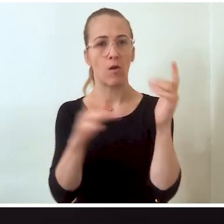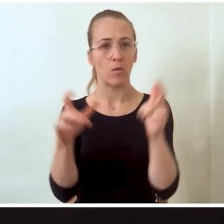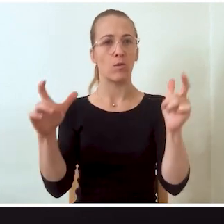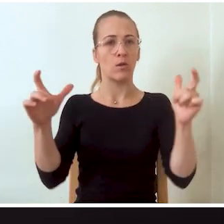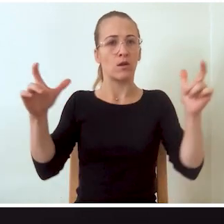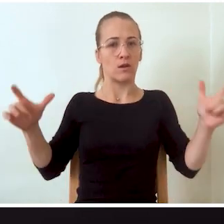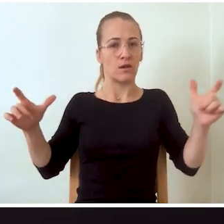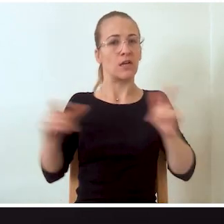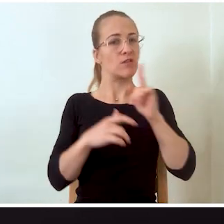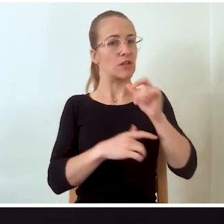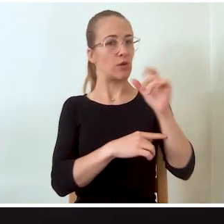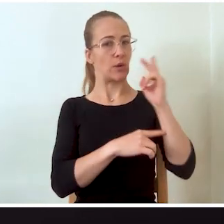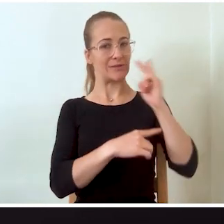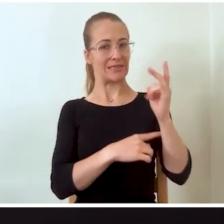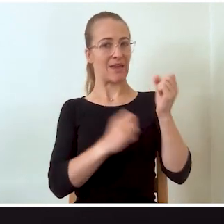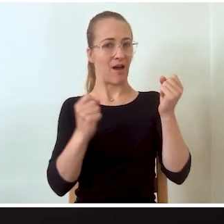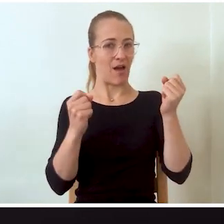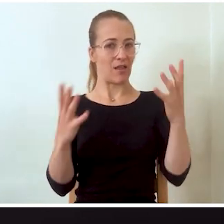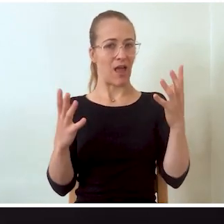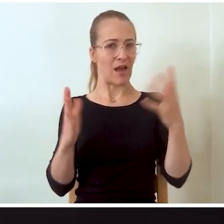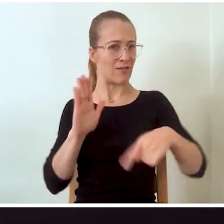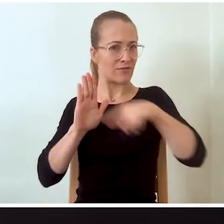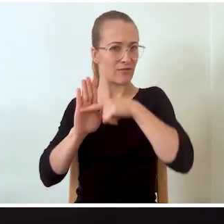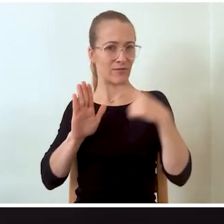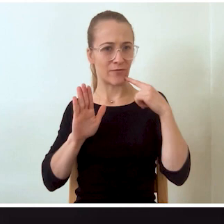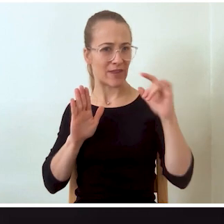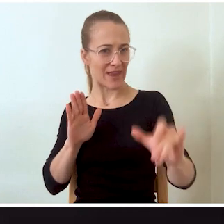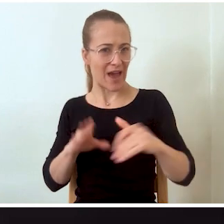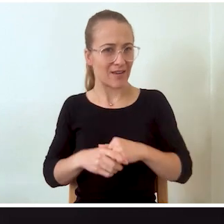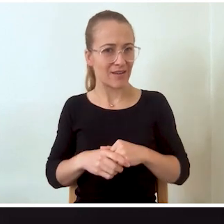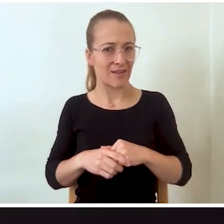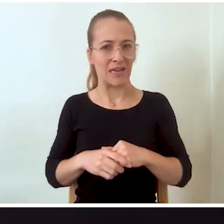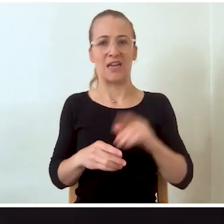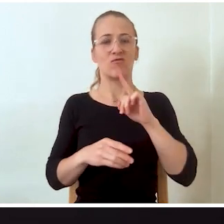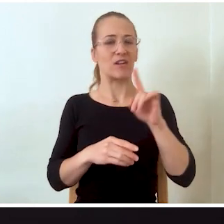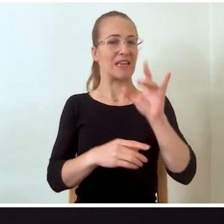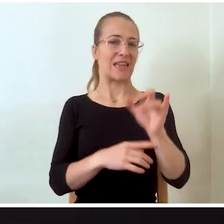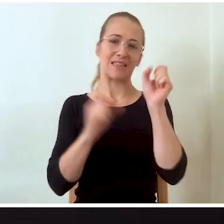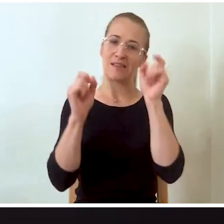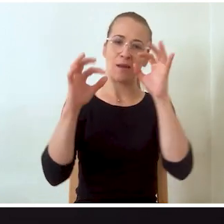a lot of fall off from that, which is also just another really fantastic statistic